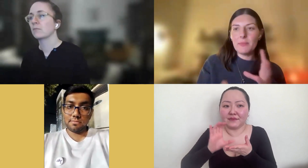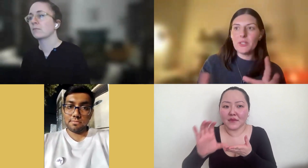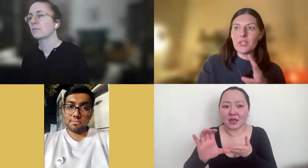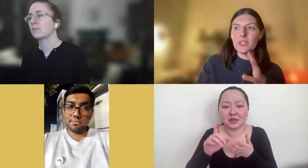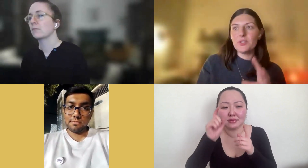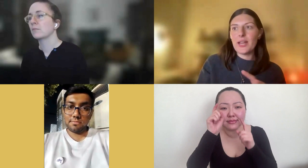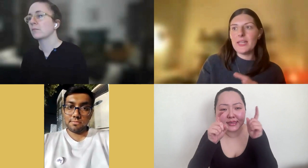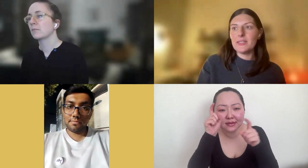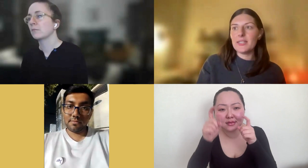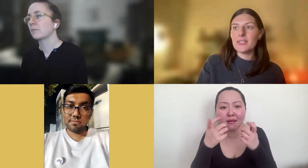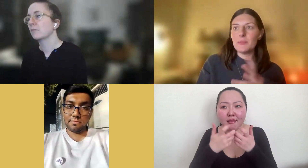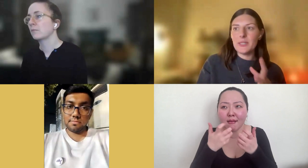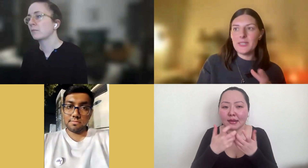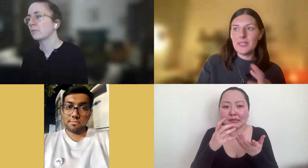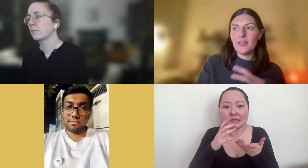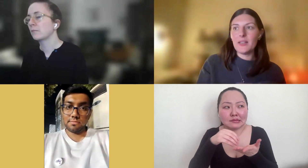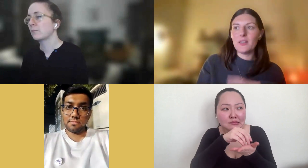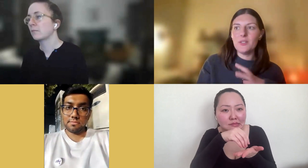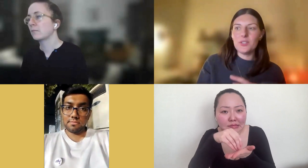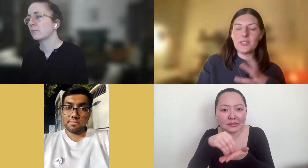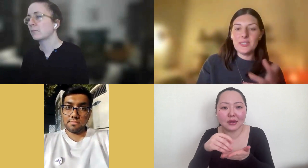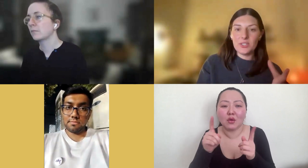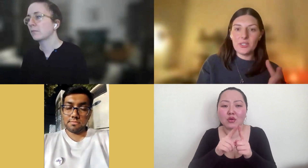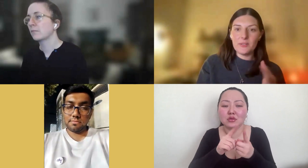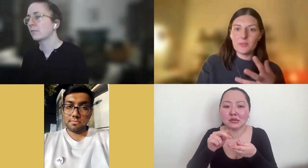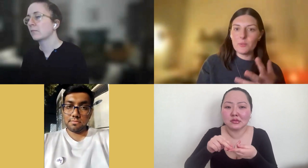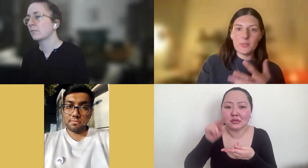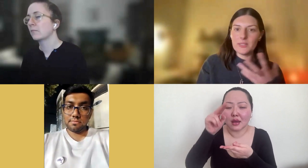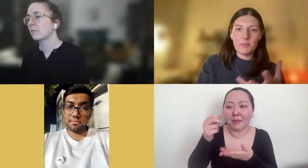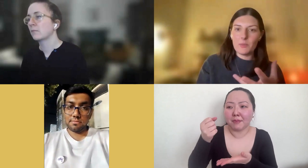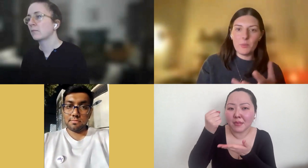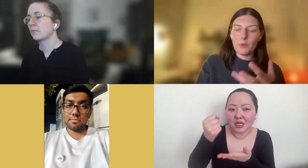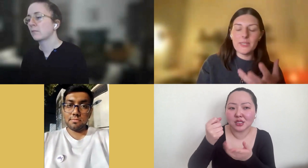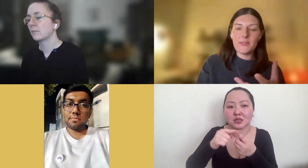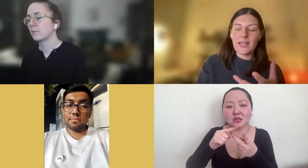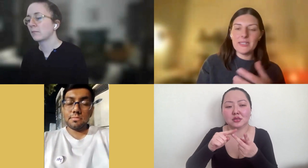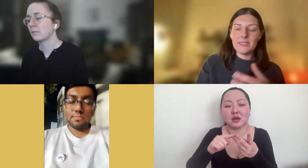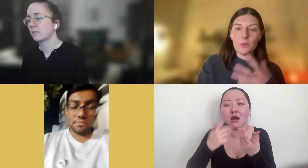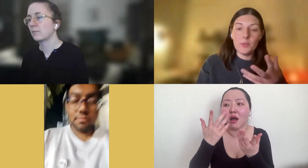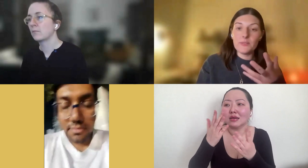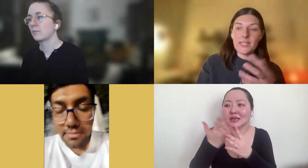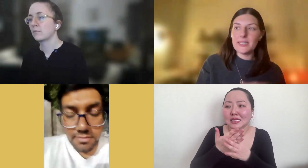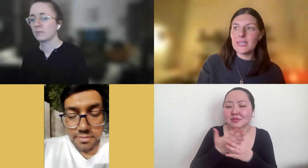increasing budget constraints and accessibility inclusion initiatives is something we are always